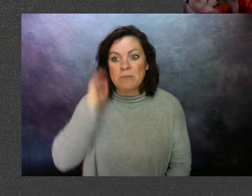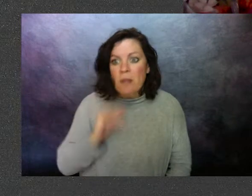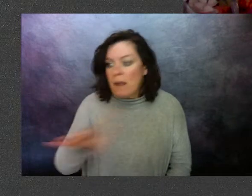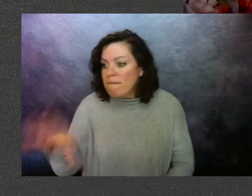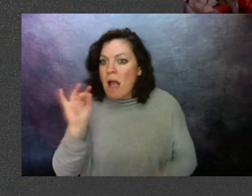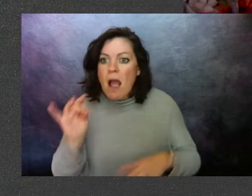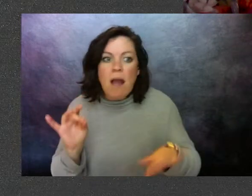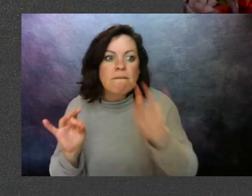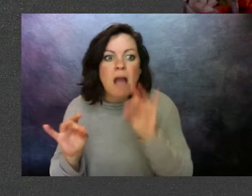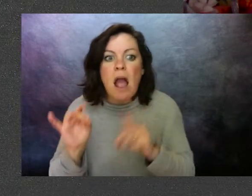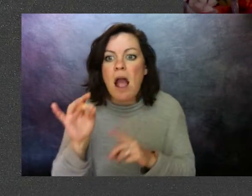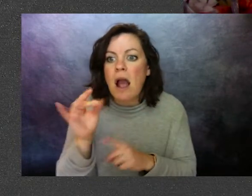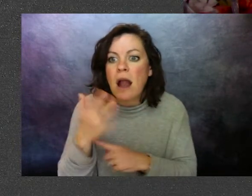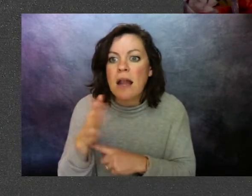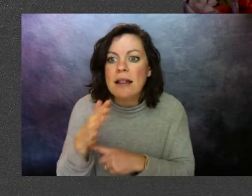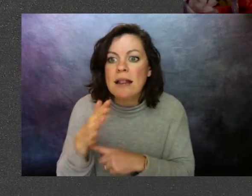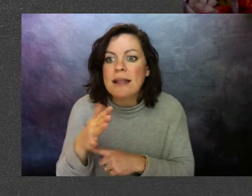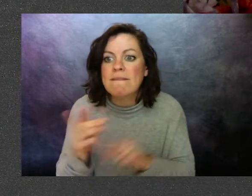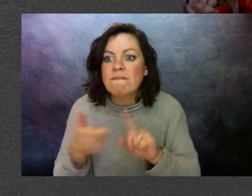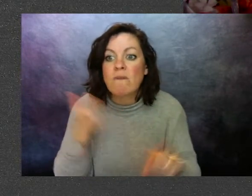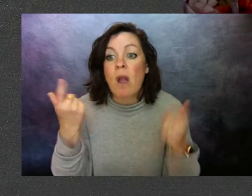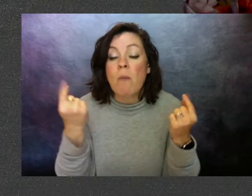Pick up those leaves from the hickory tree.